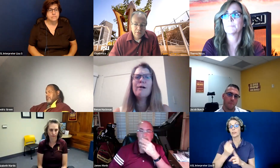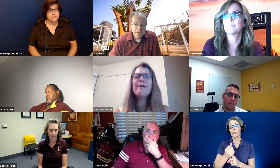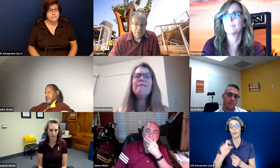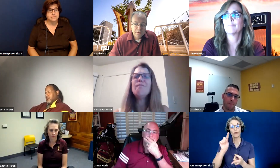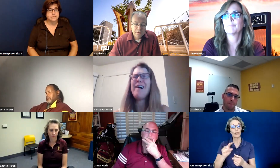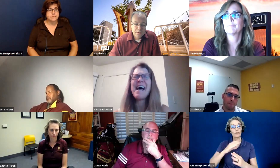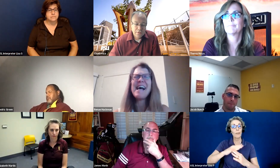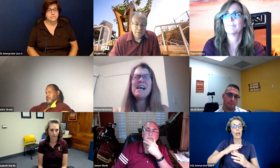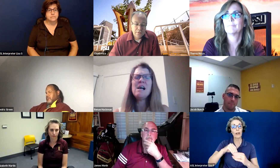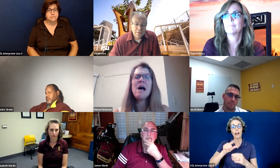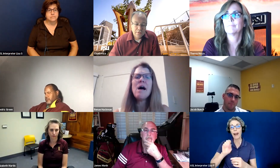We may higher a lab